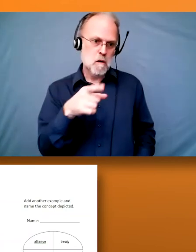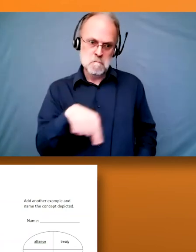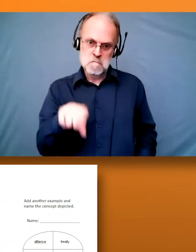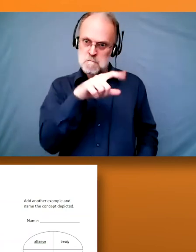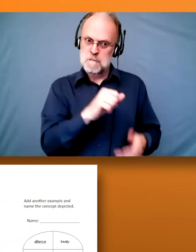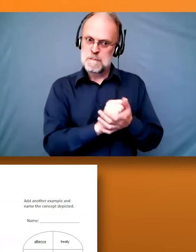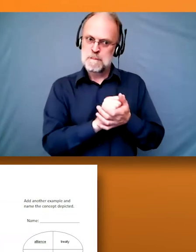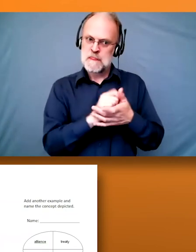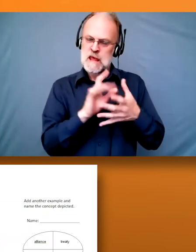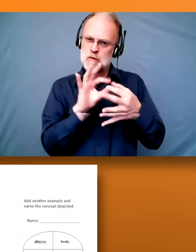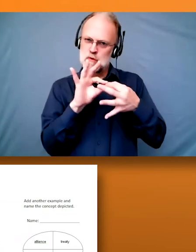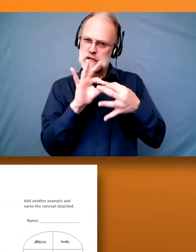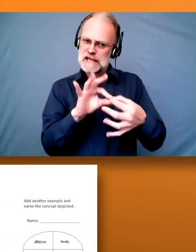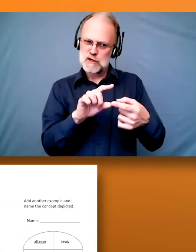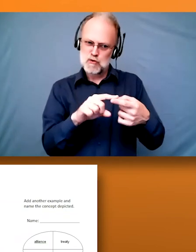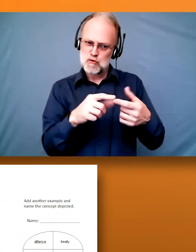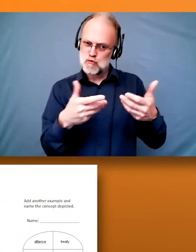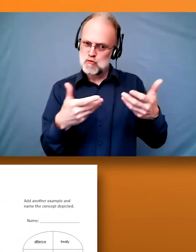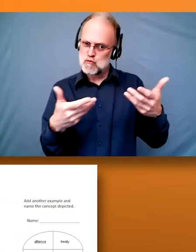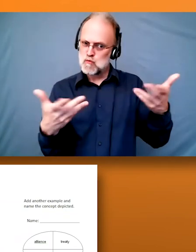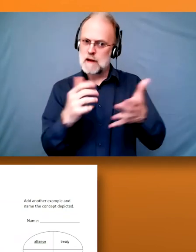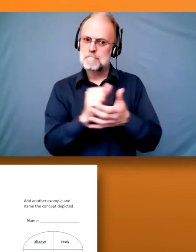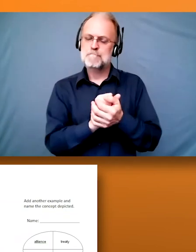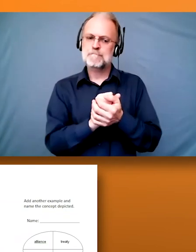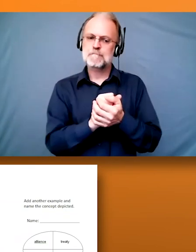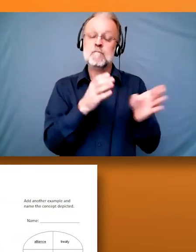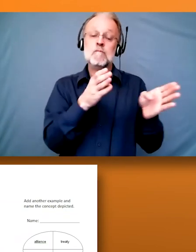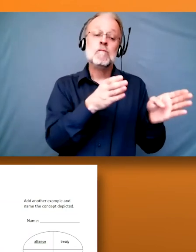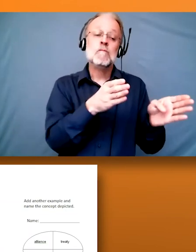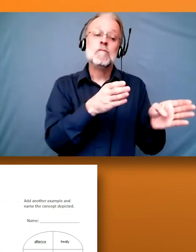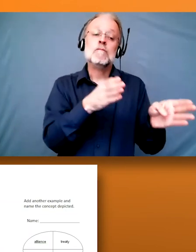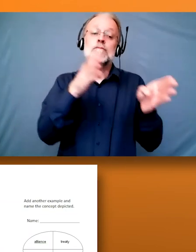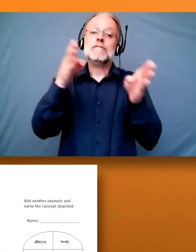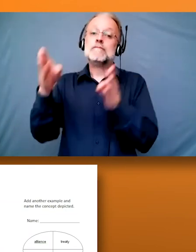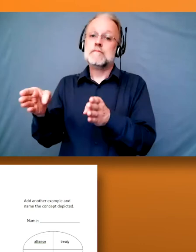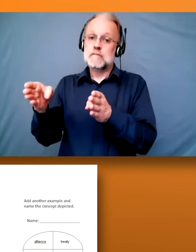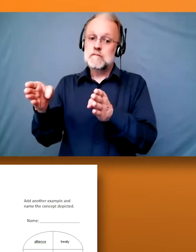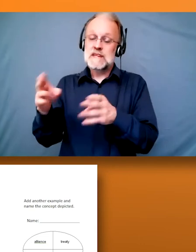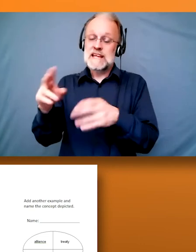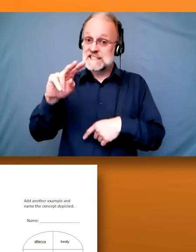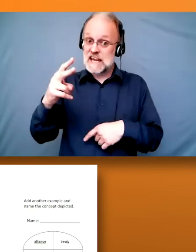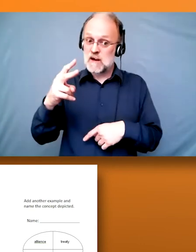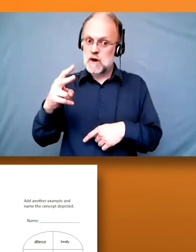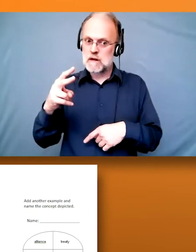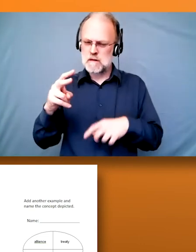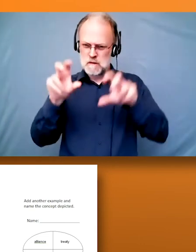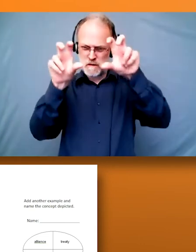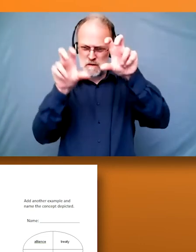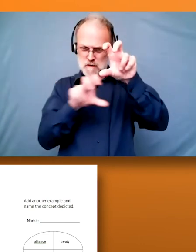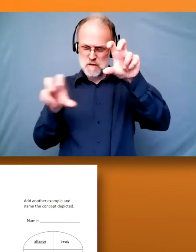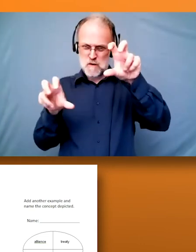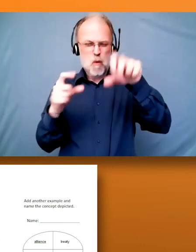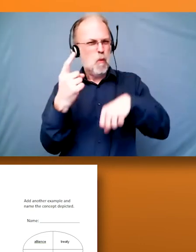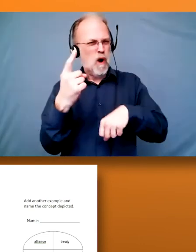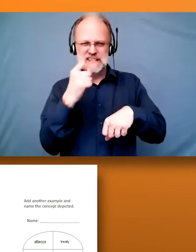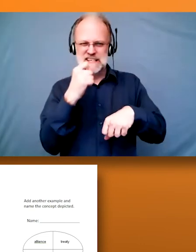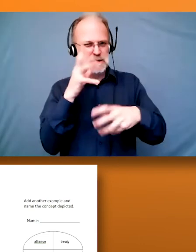what those 4 concepts are related to. The second one you actually-- they need to get rid of the thing that does not belong.